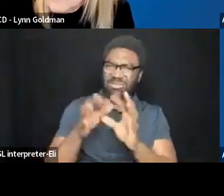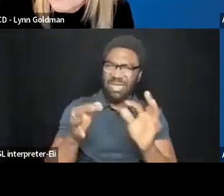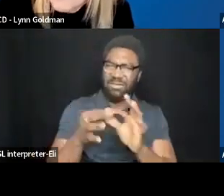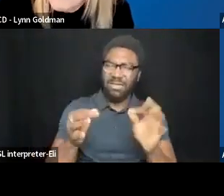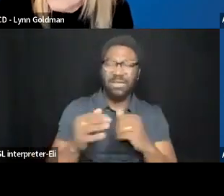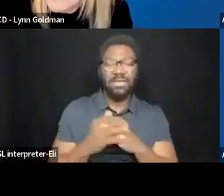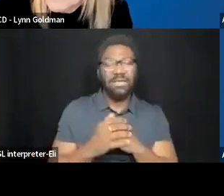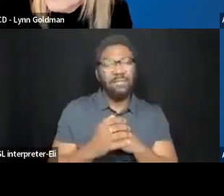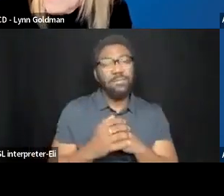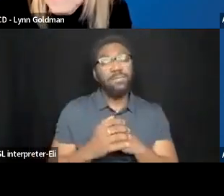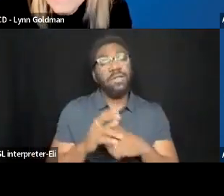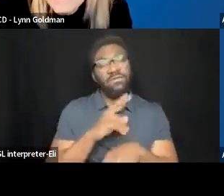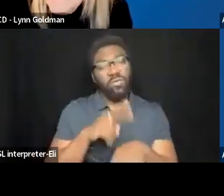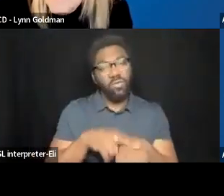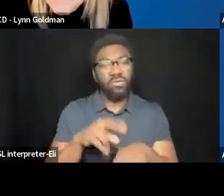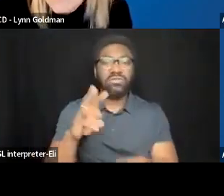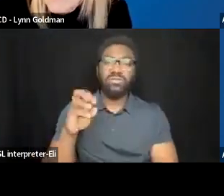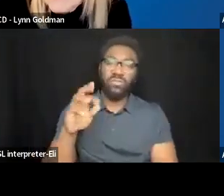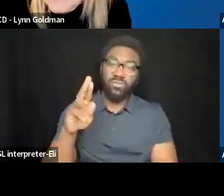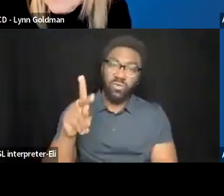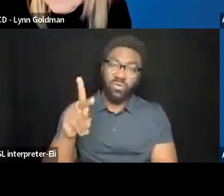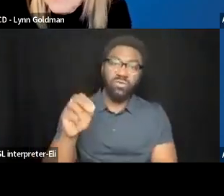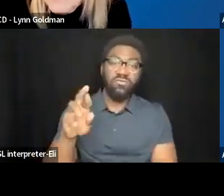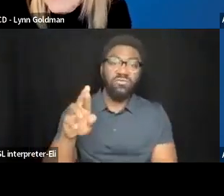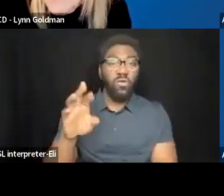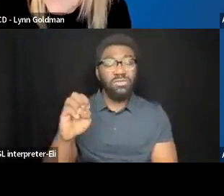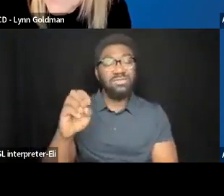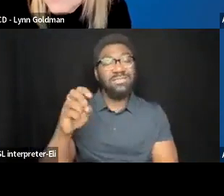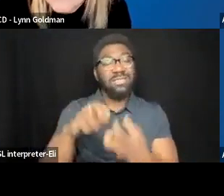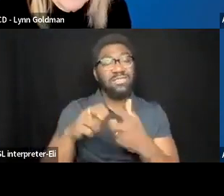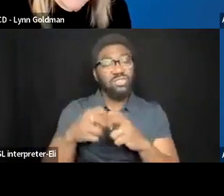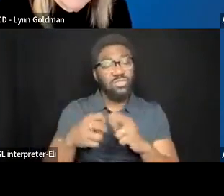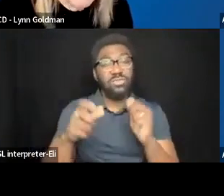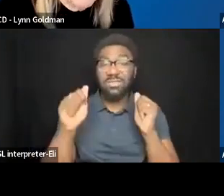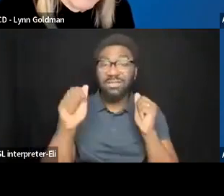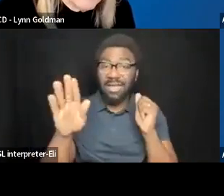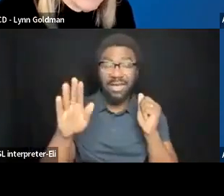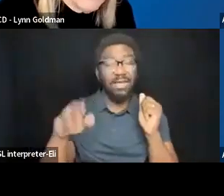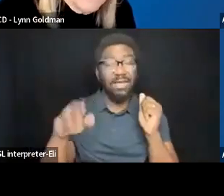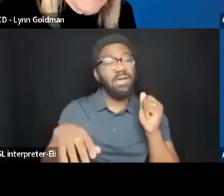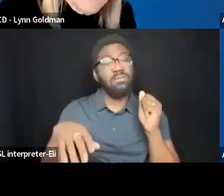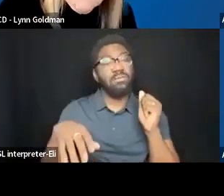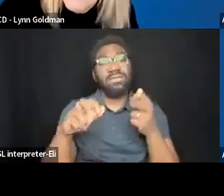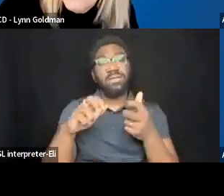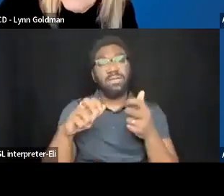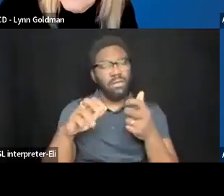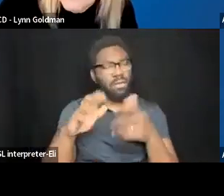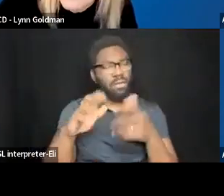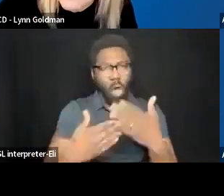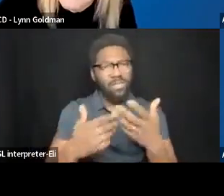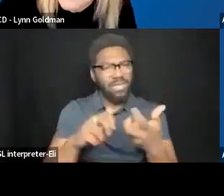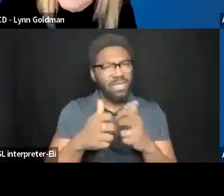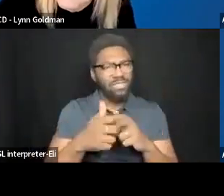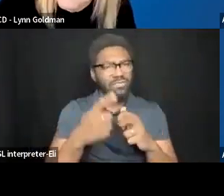the lab quality issues, the culture around that, that's been a long-term issue for the CDC and, frankly,